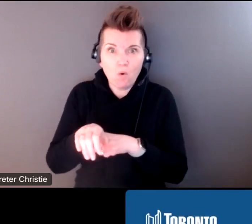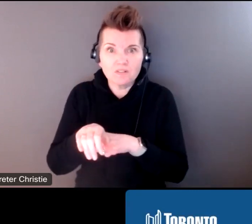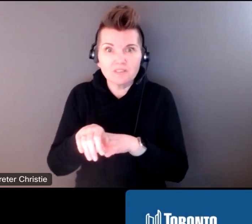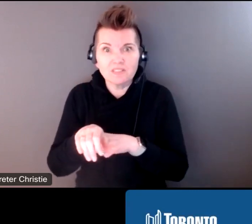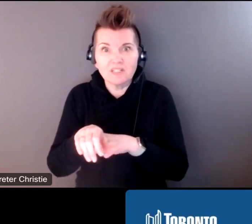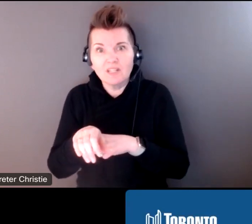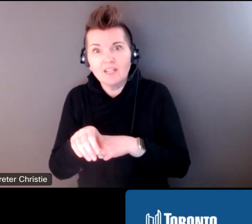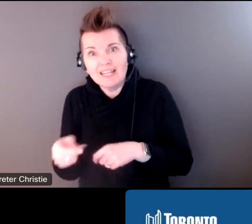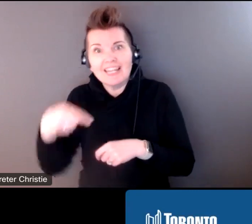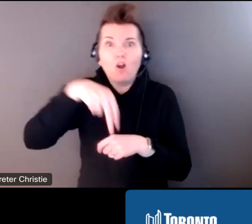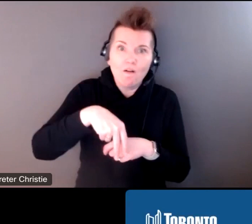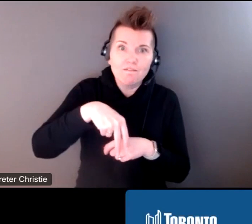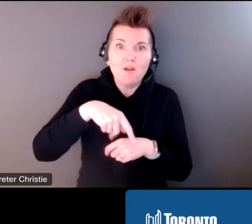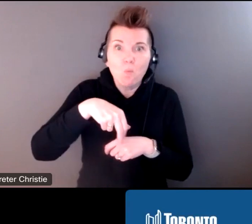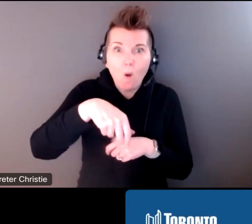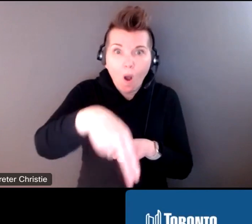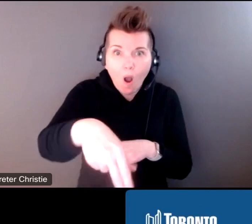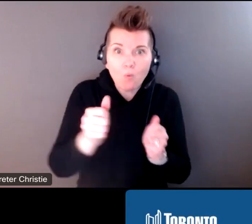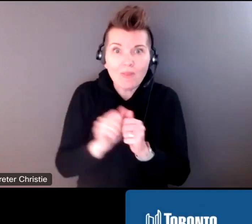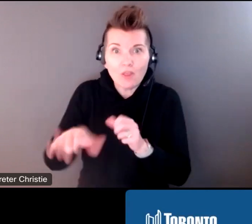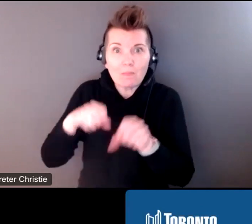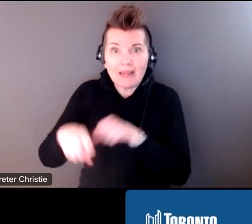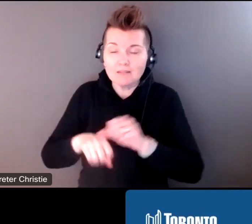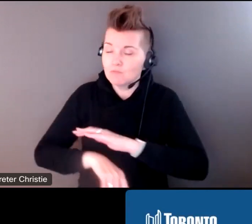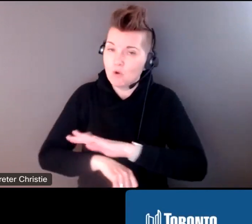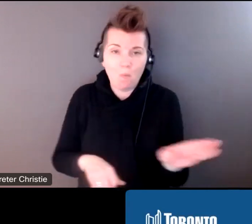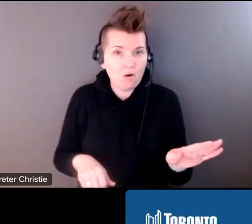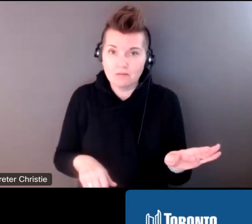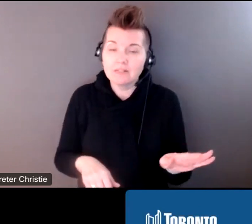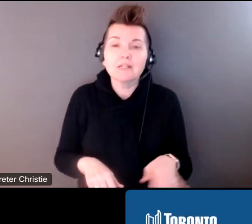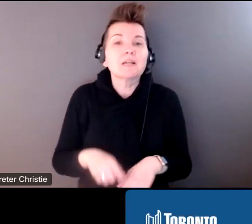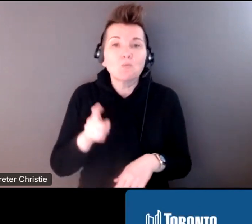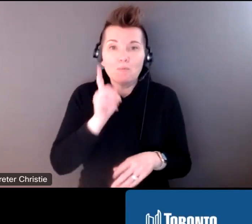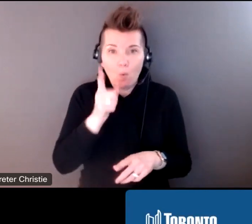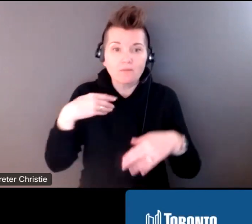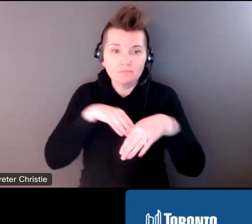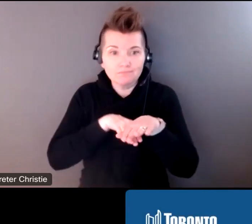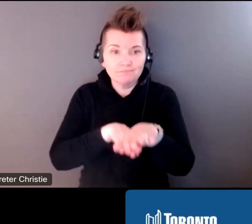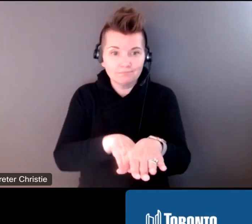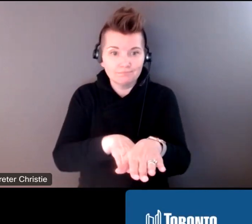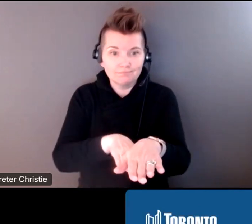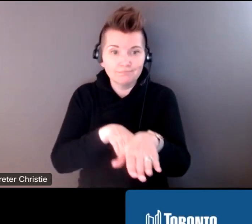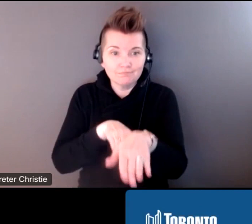In the extreme situations where we can't maintain safety, we'll detour cyclists if required.